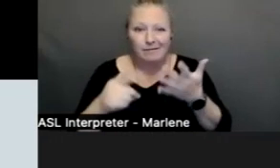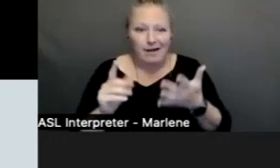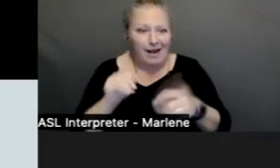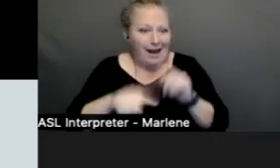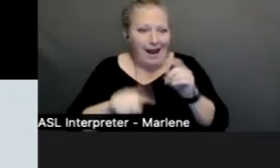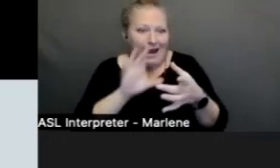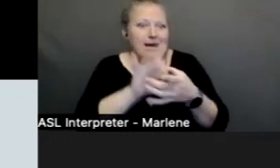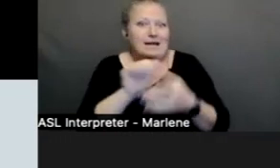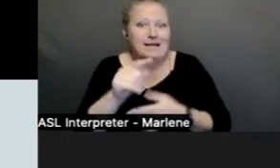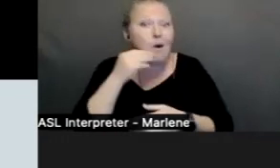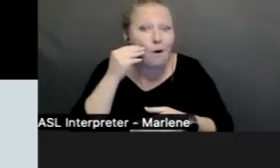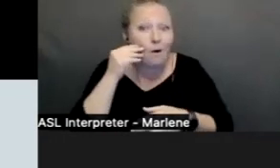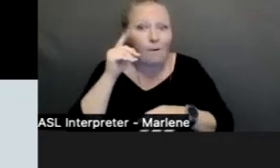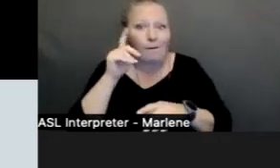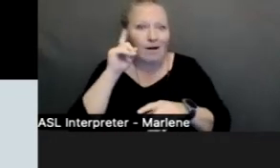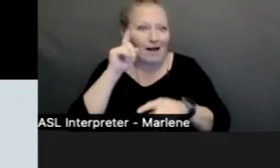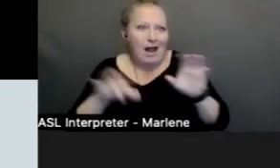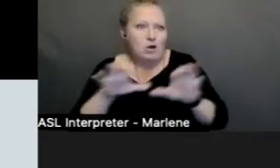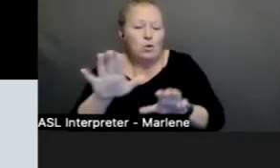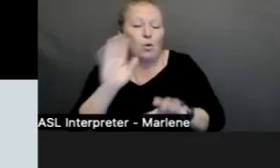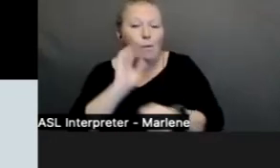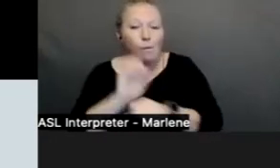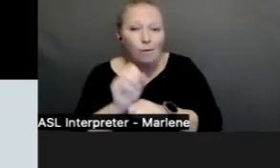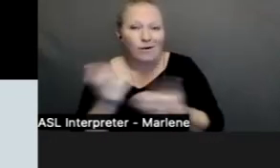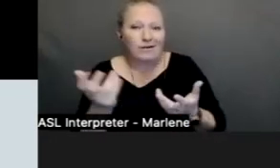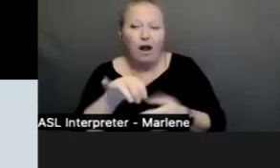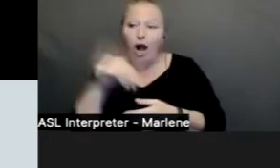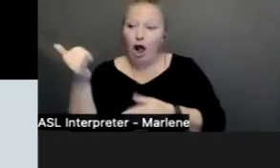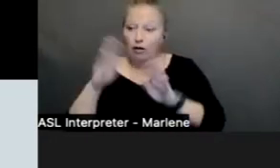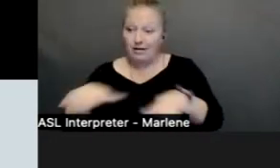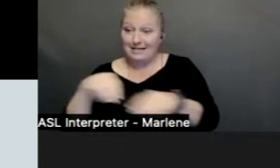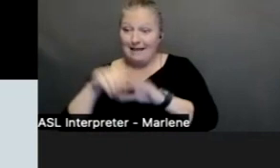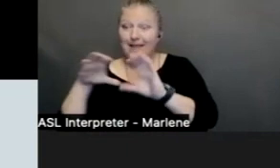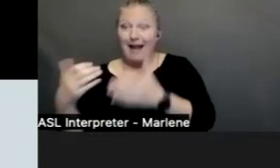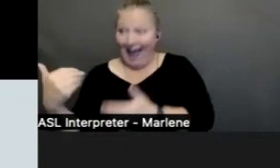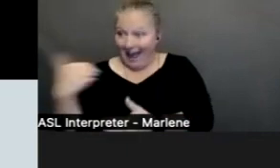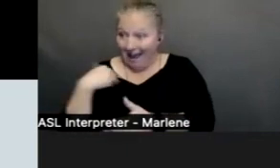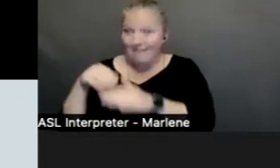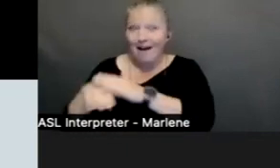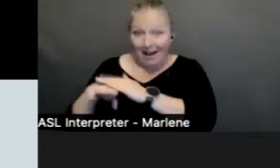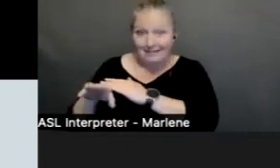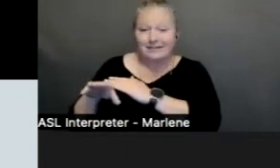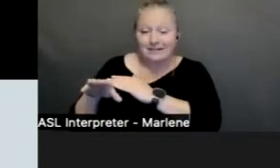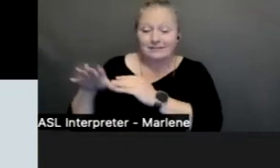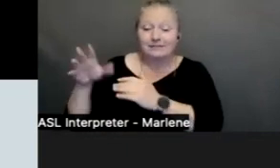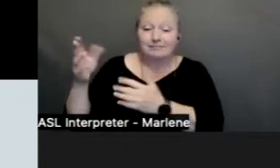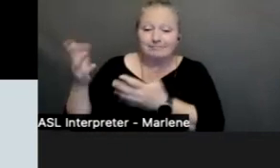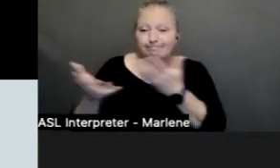their work. And other kids in classes in class do have access to, you know, some kids do,